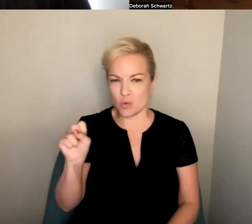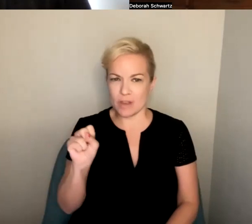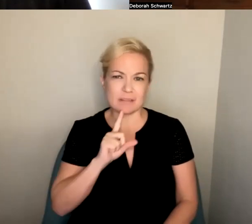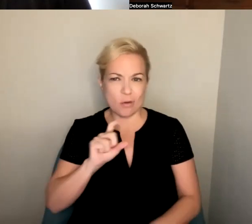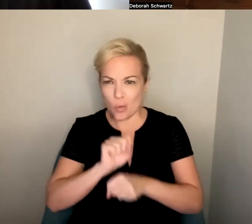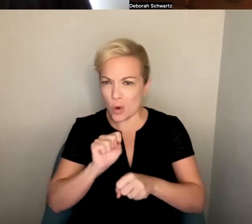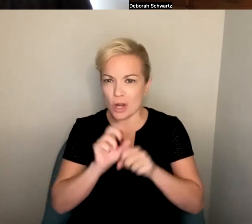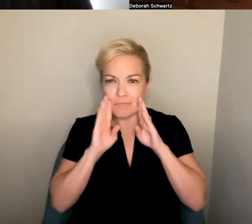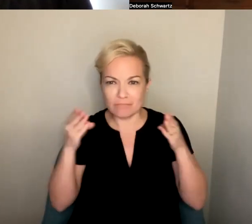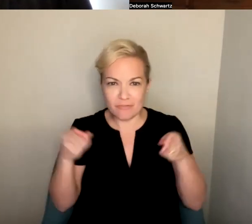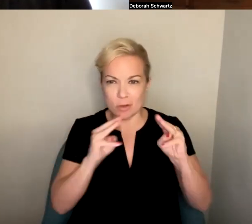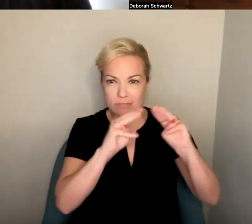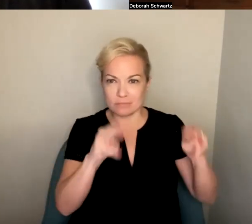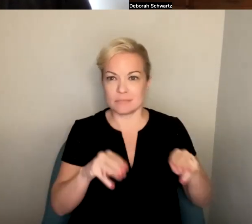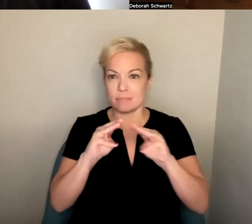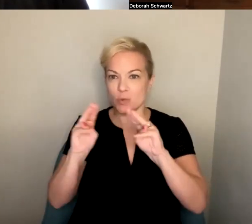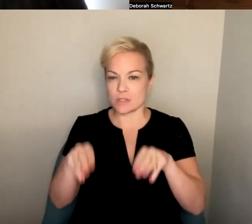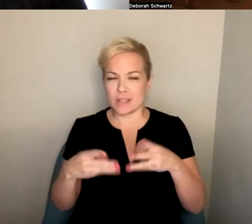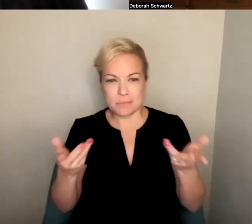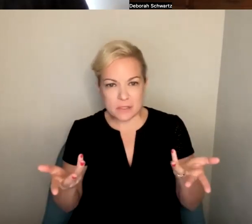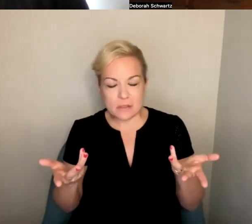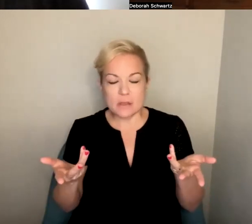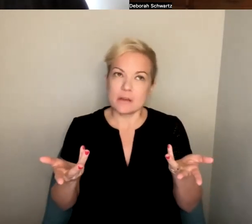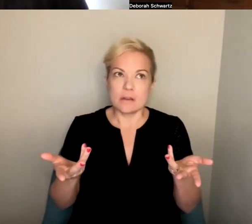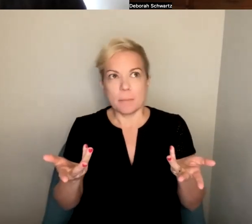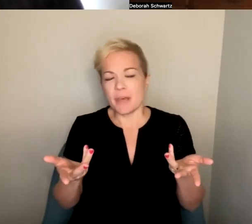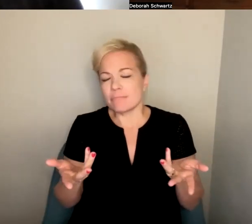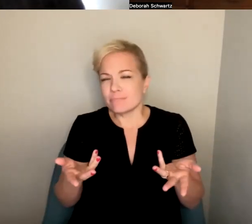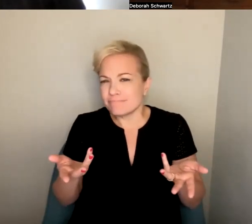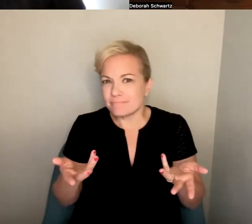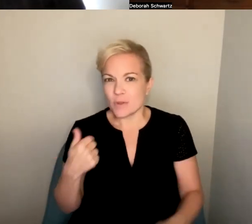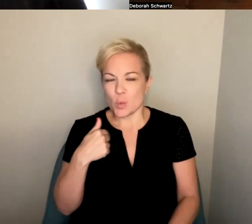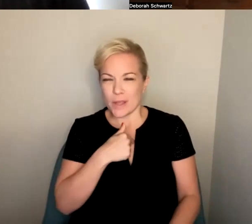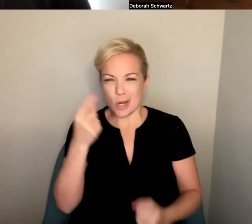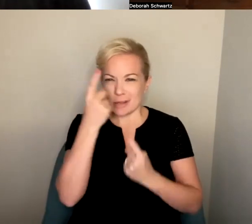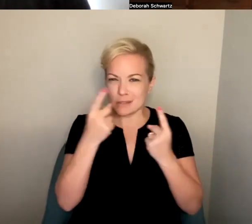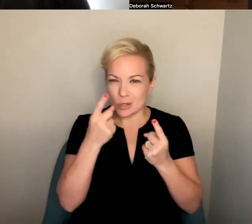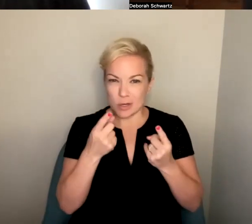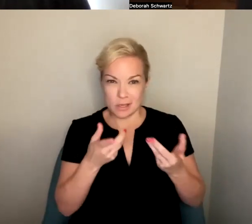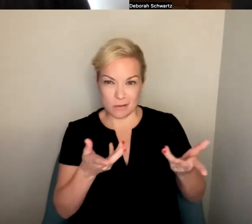at things, about things that are even- should be shared and perhaps shouldn't be shared and,